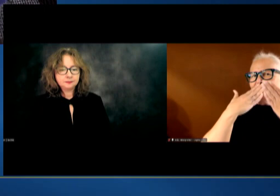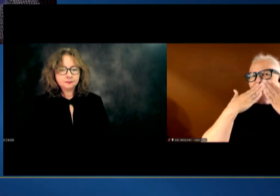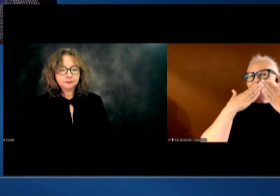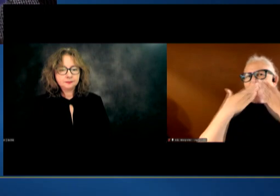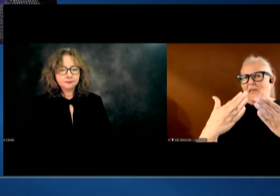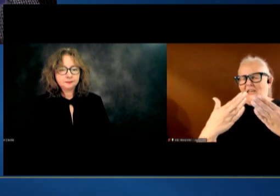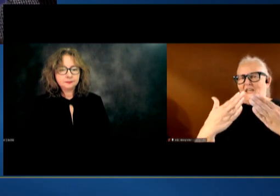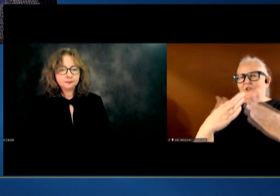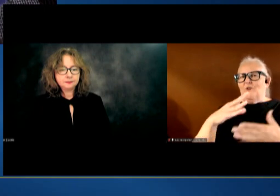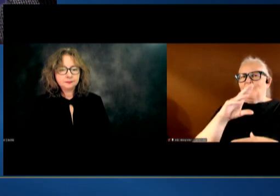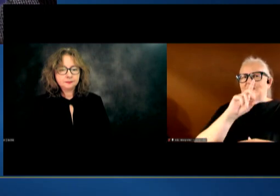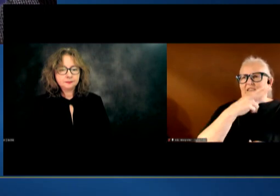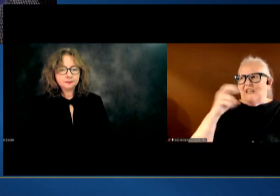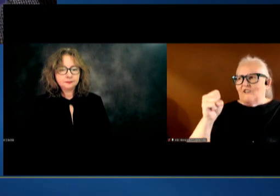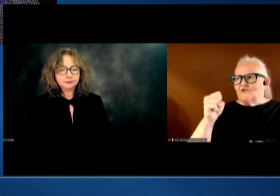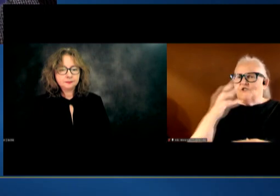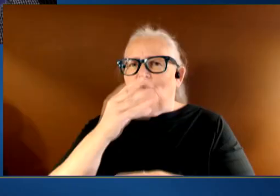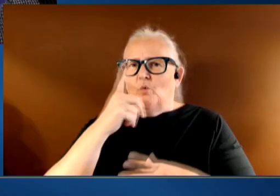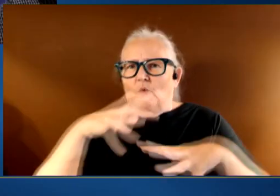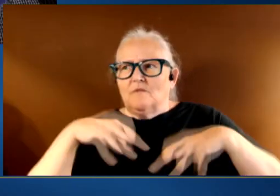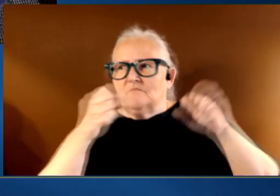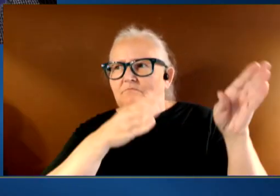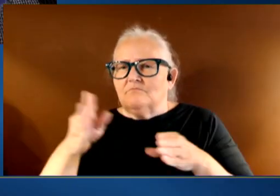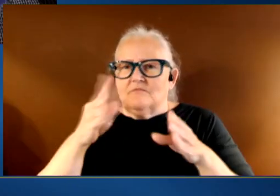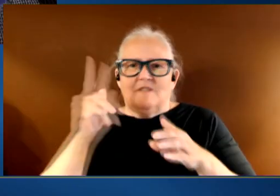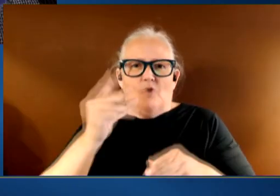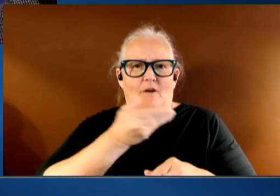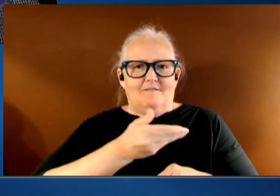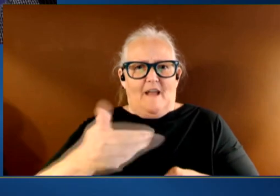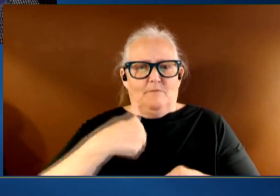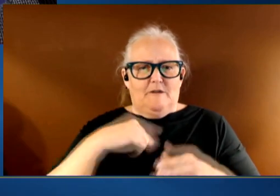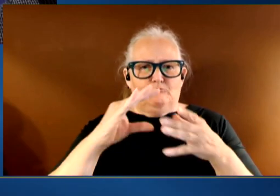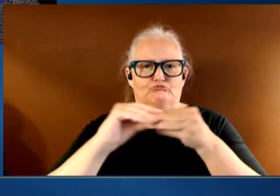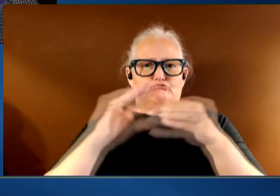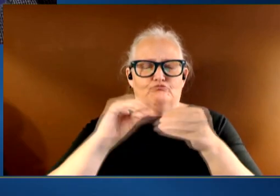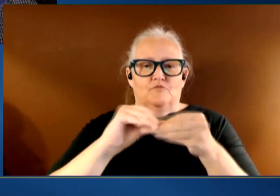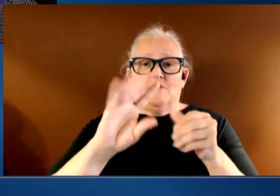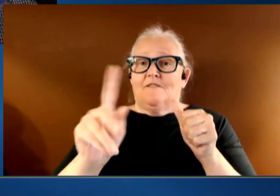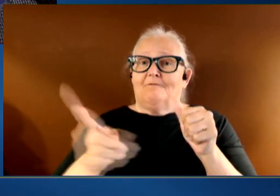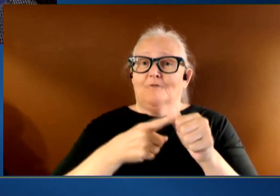to speak. First thing I would just like to say, to give a shout out to our Children's National people